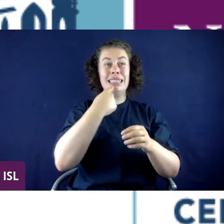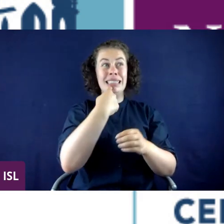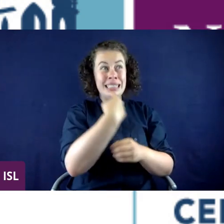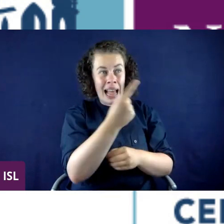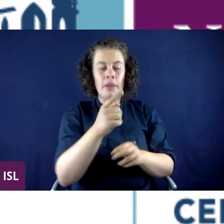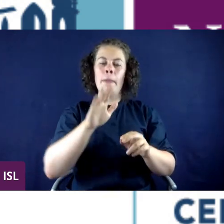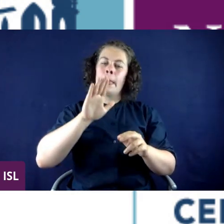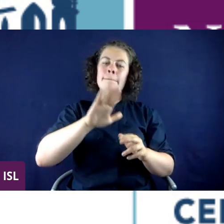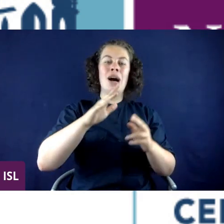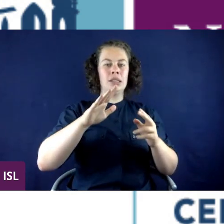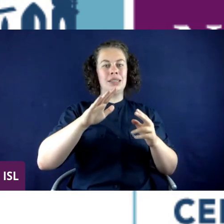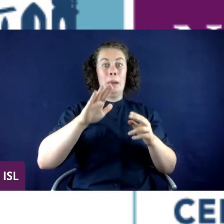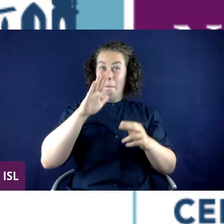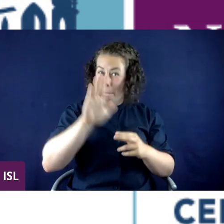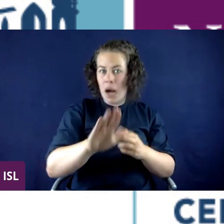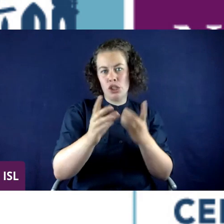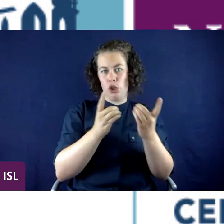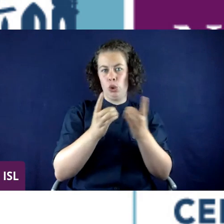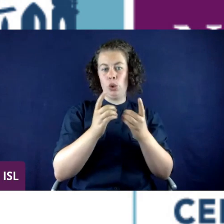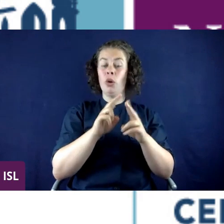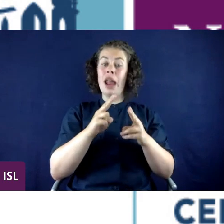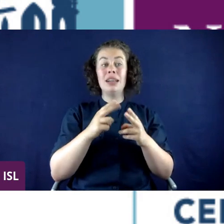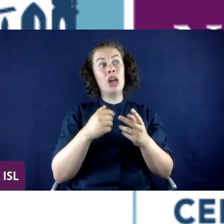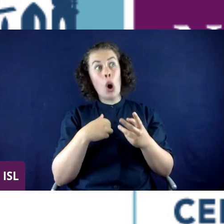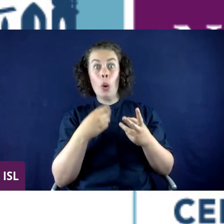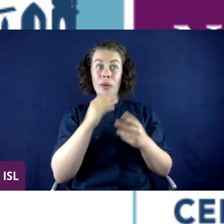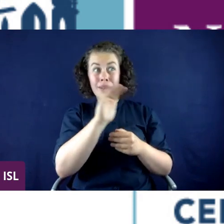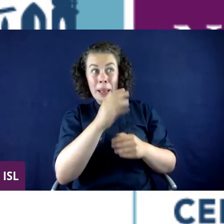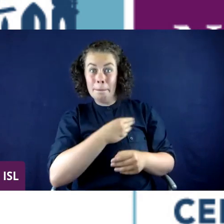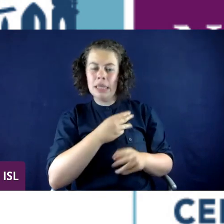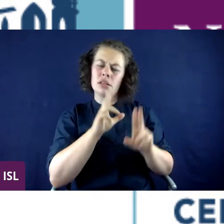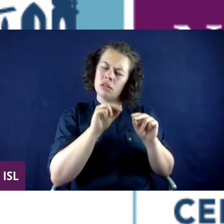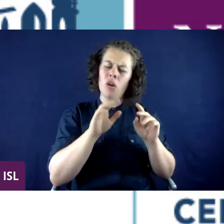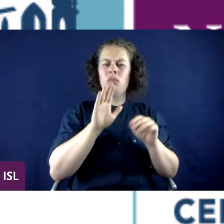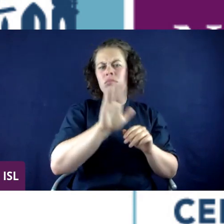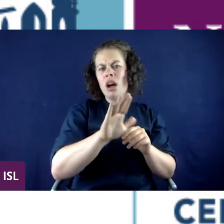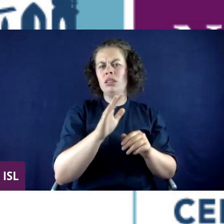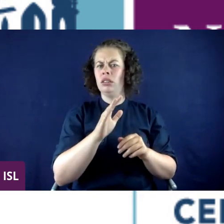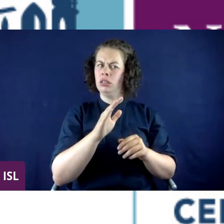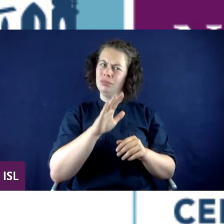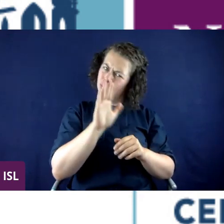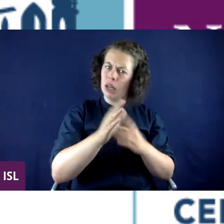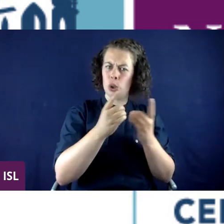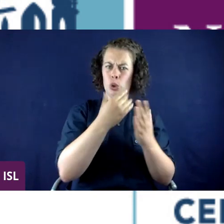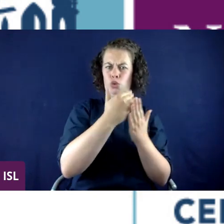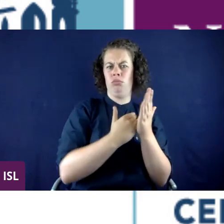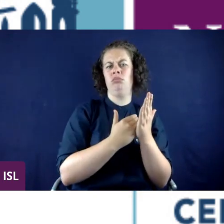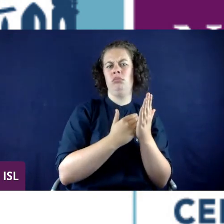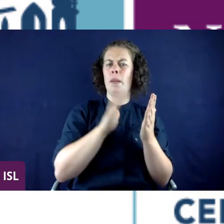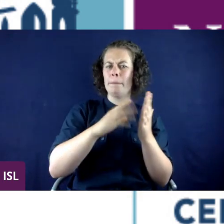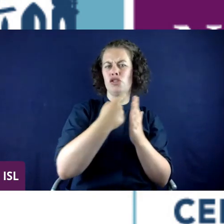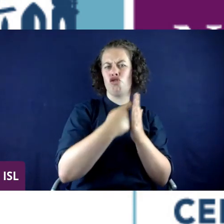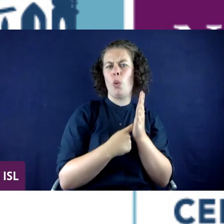If we make this work available, offer them for sale. The work is the accessible space.